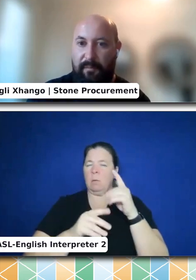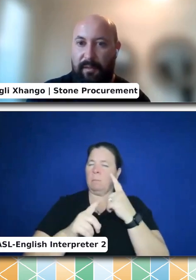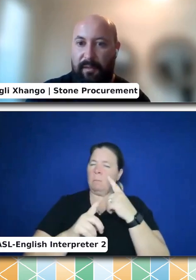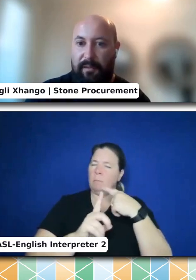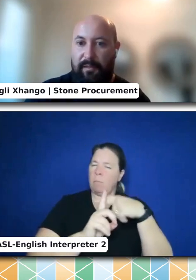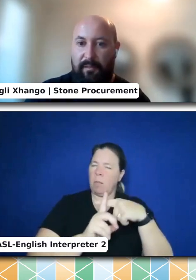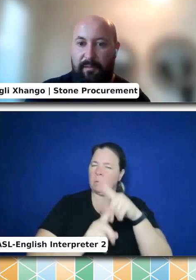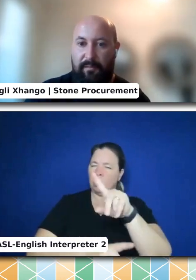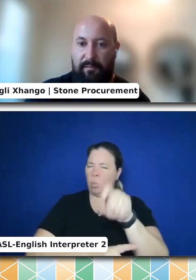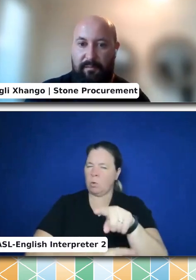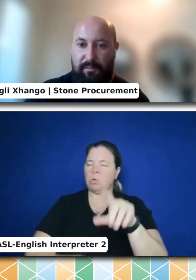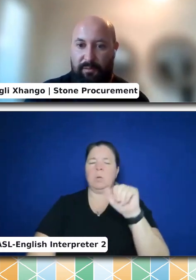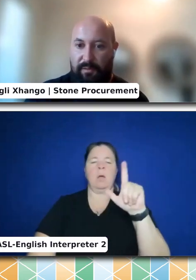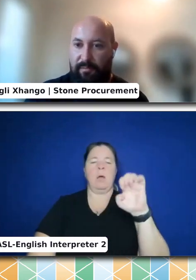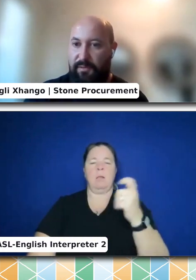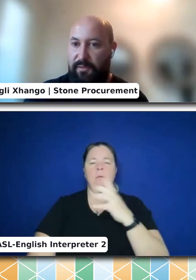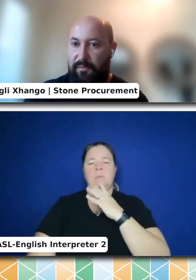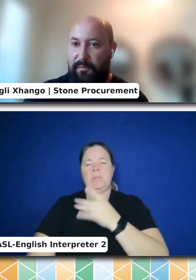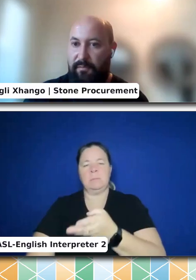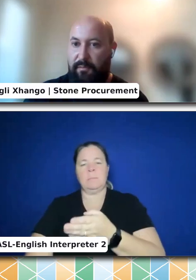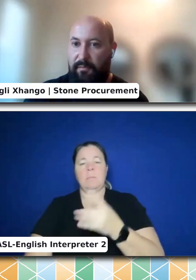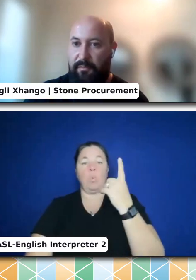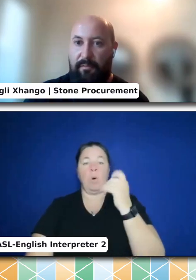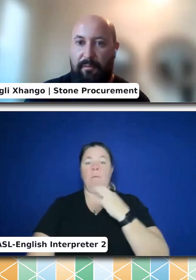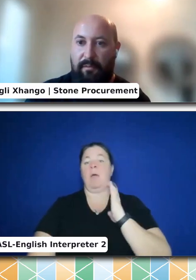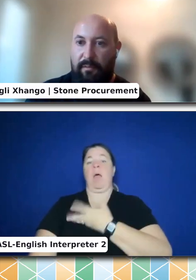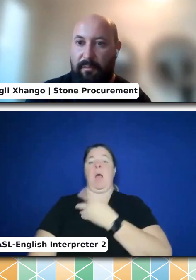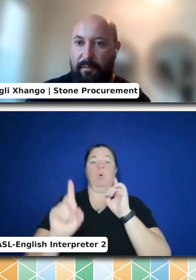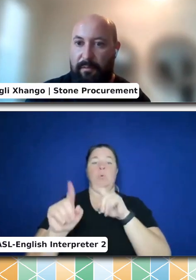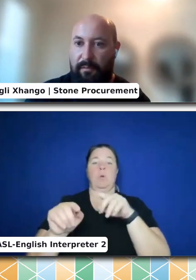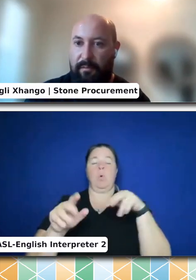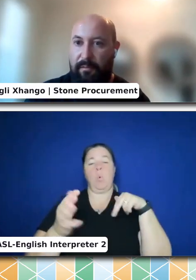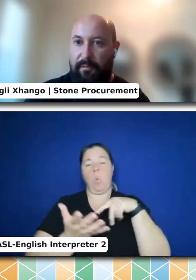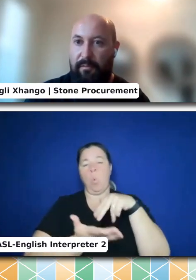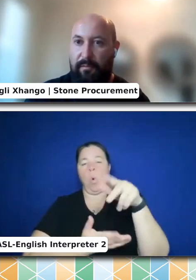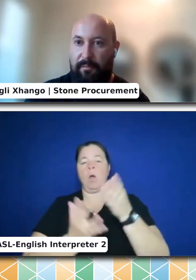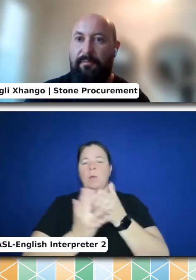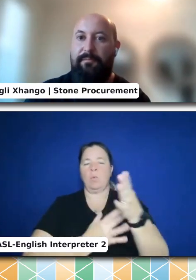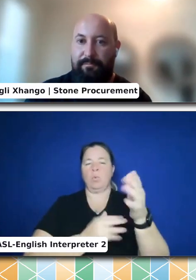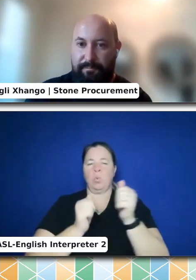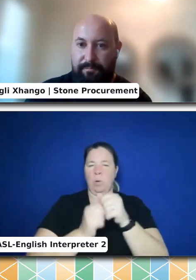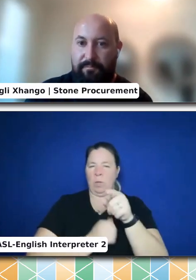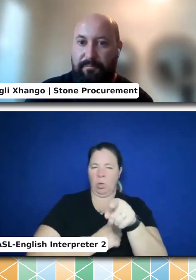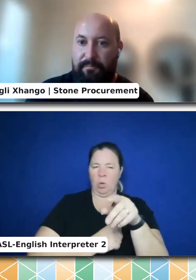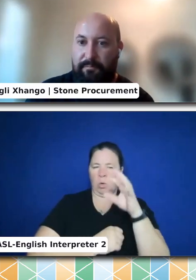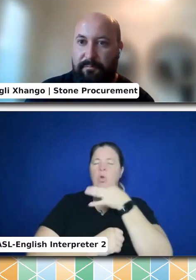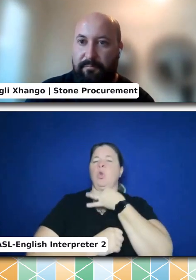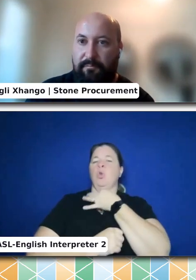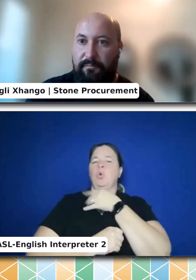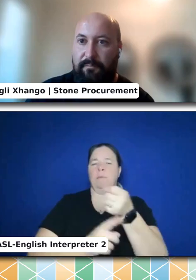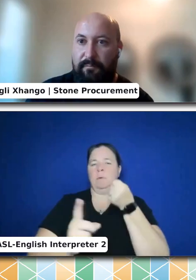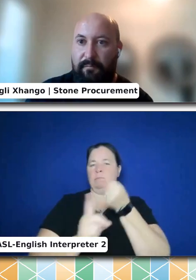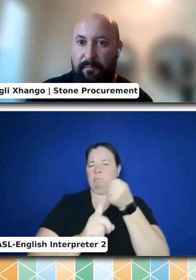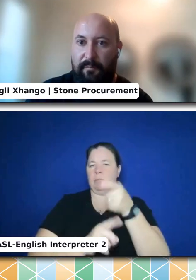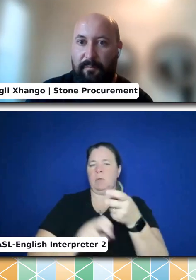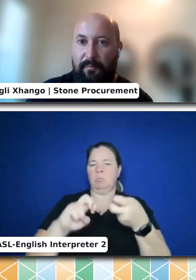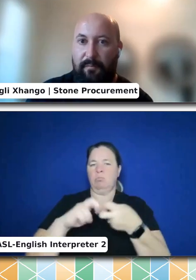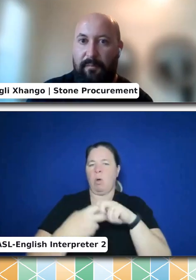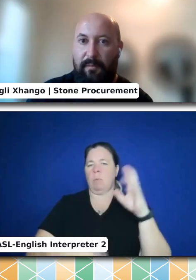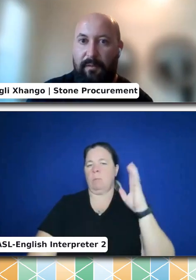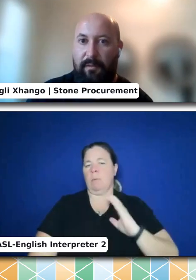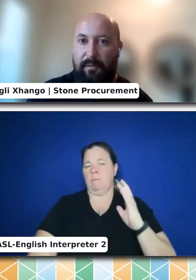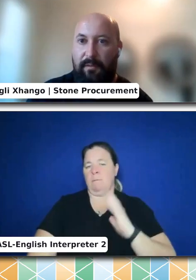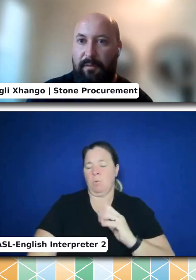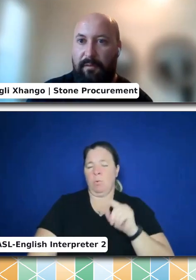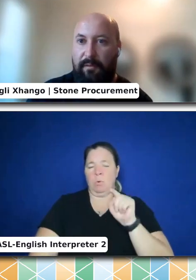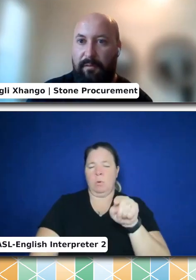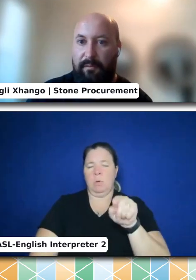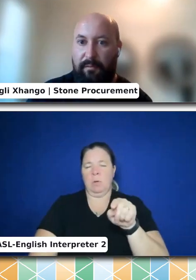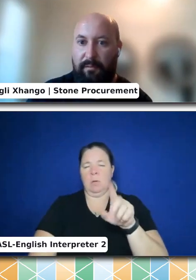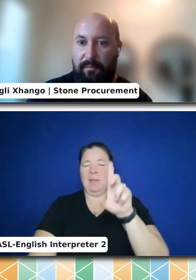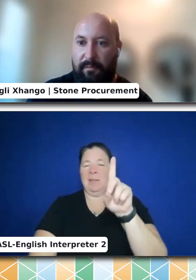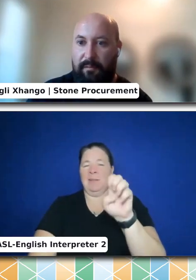Um, uh, so one of our attendees is walking through along with you, and curious if you've run into this before.